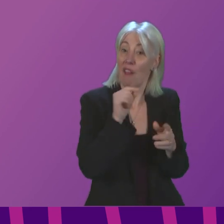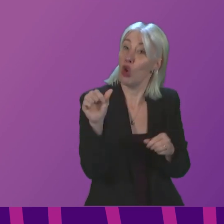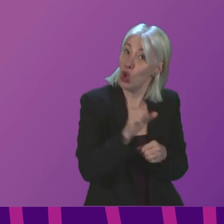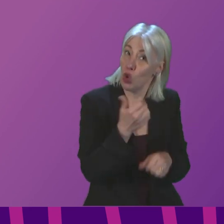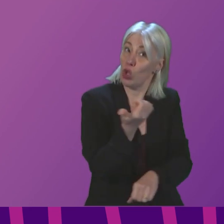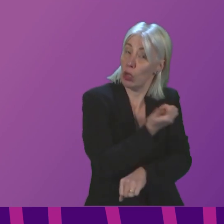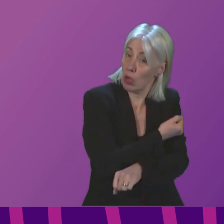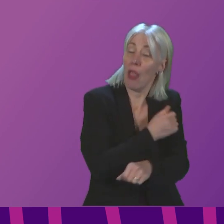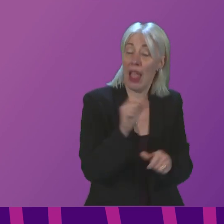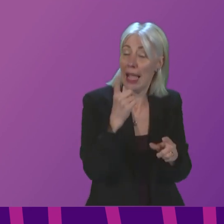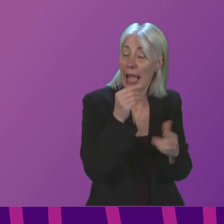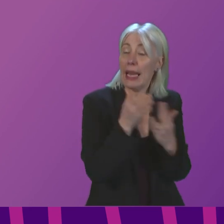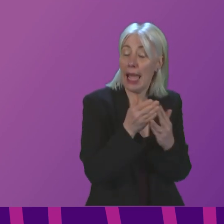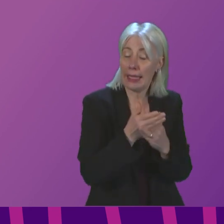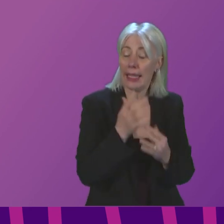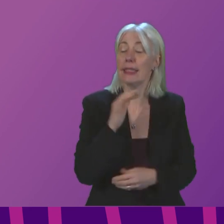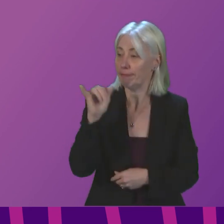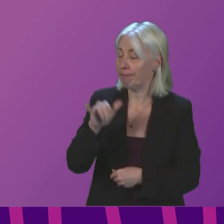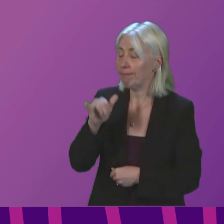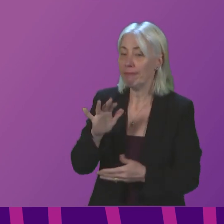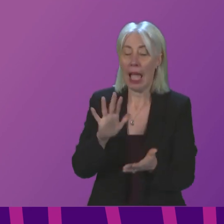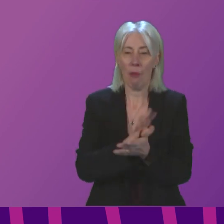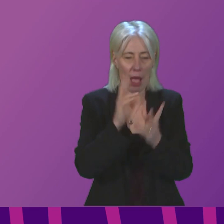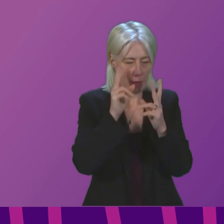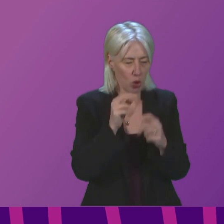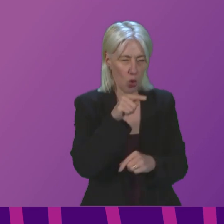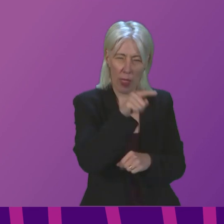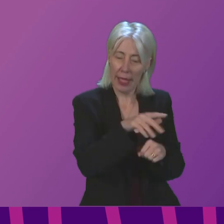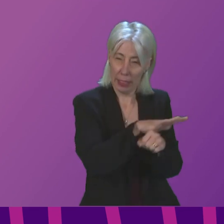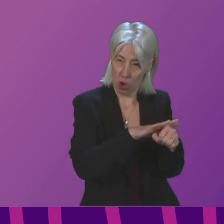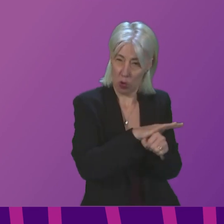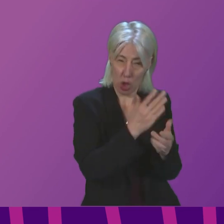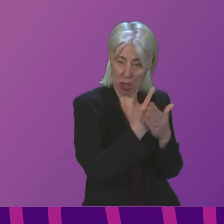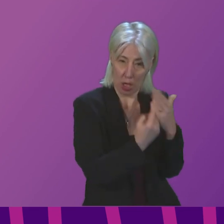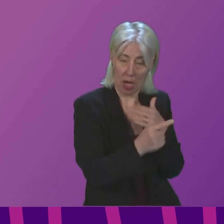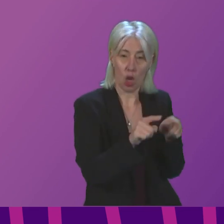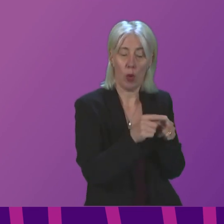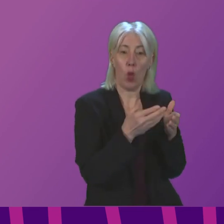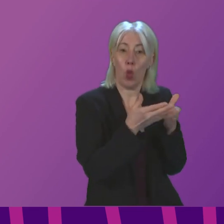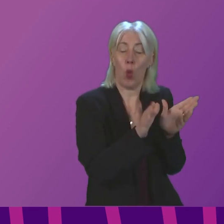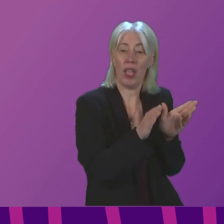Yes, we do. I am happy to look into that particular case and into the wider issue in Ayrshire